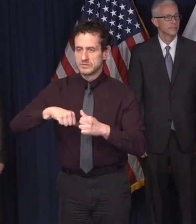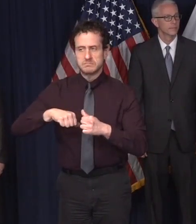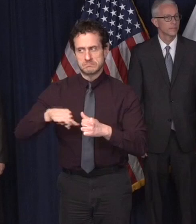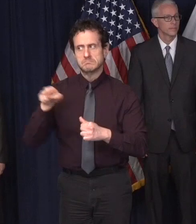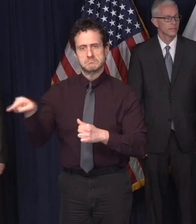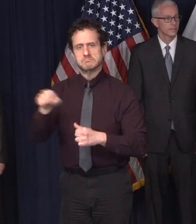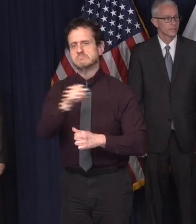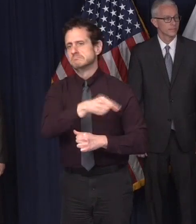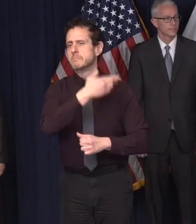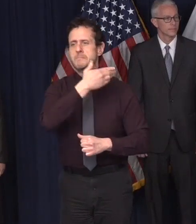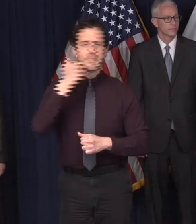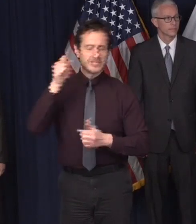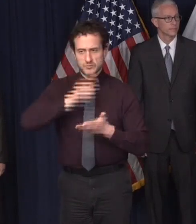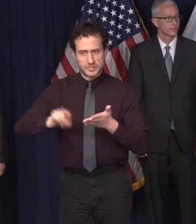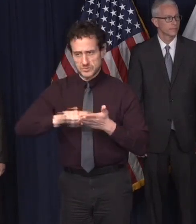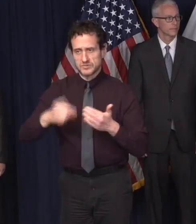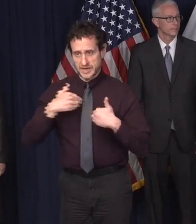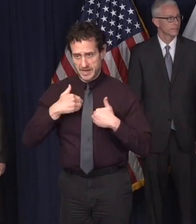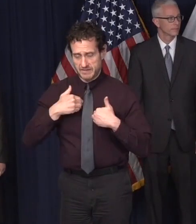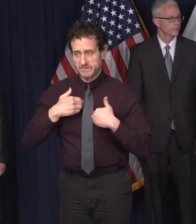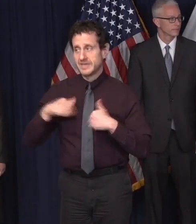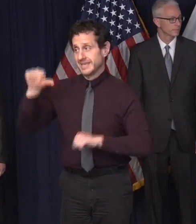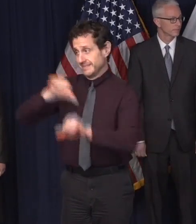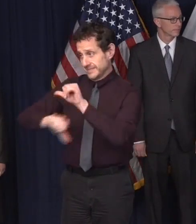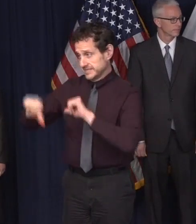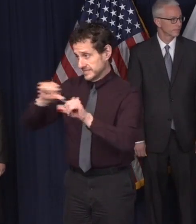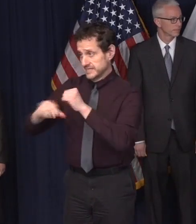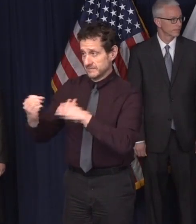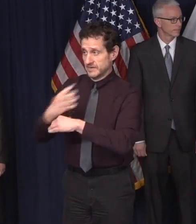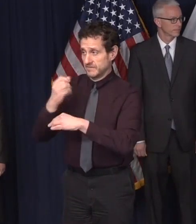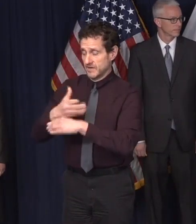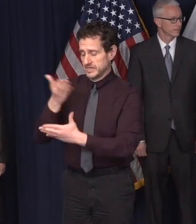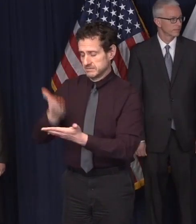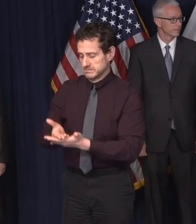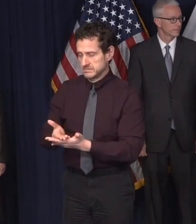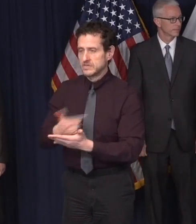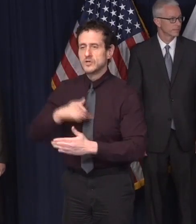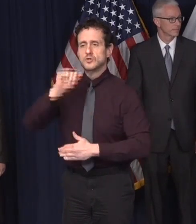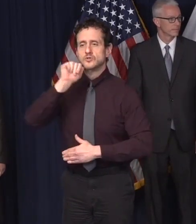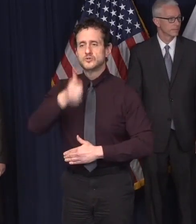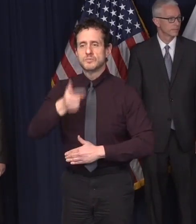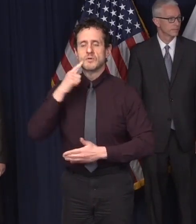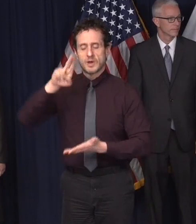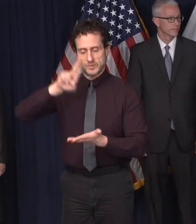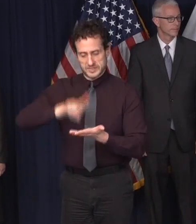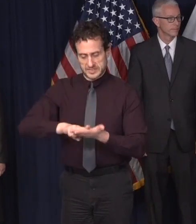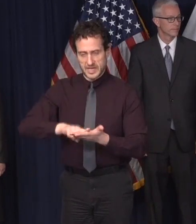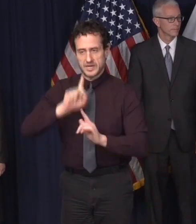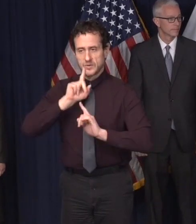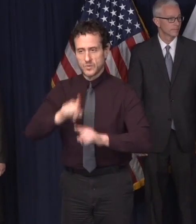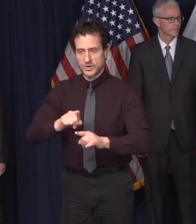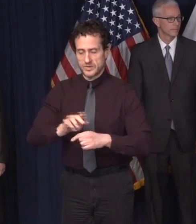INFECTION RATES AND POTENTIAL MORTALITIES AND PROTECTIVE MEASURES IS FRANKLY SECOND TO NONE.